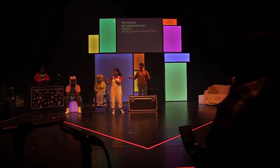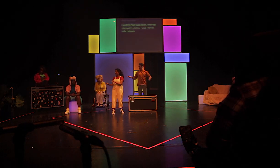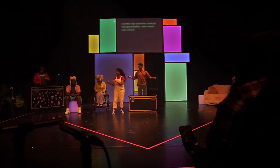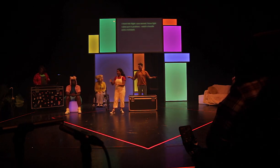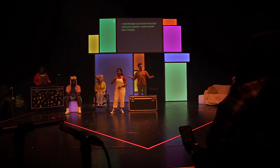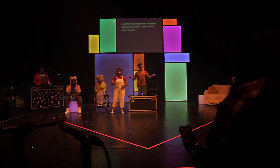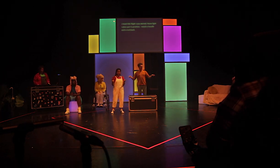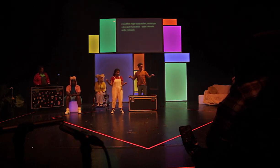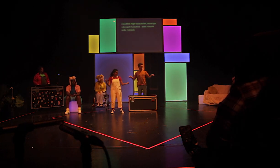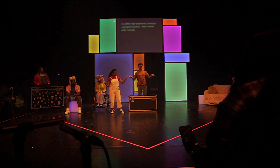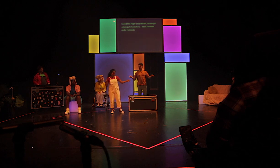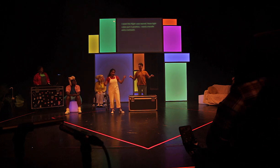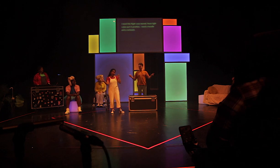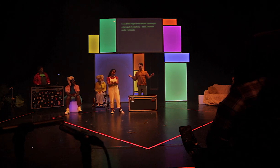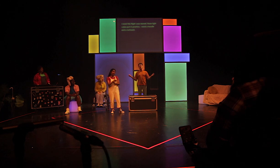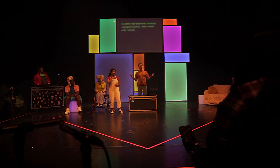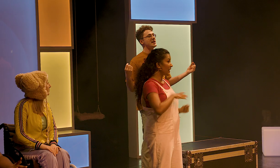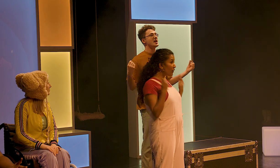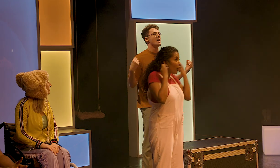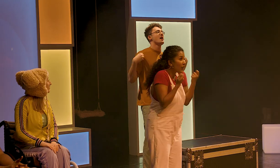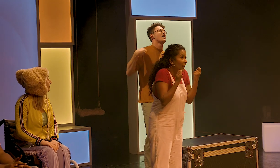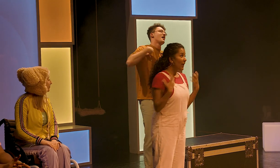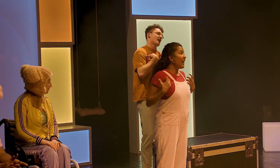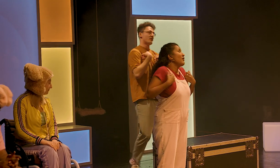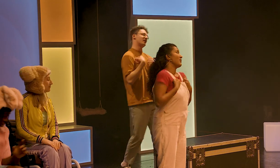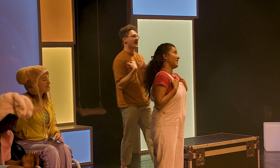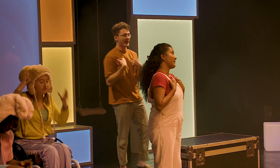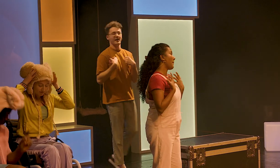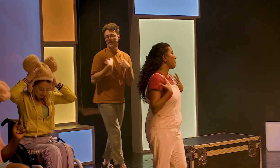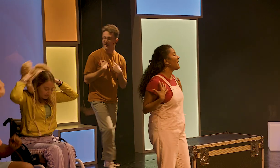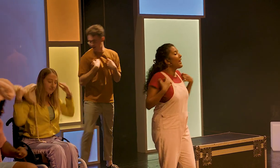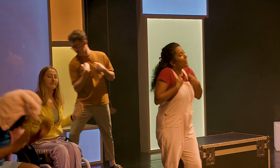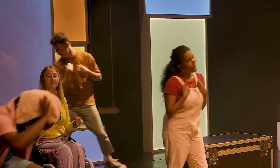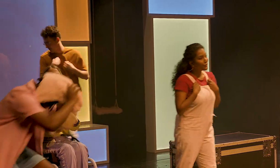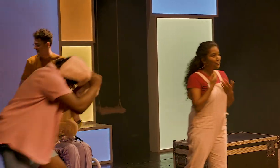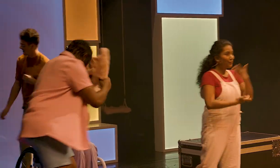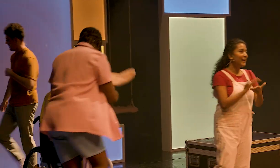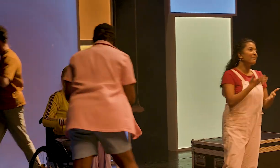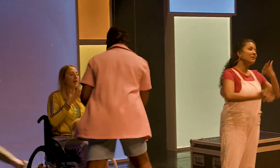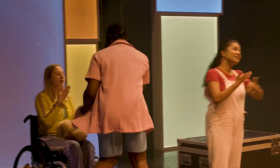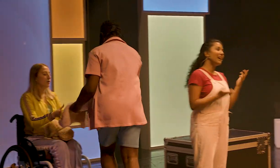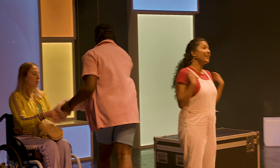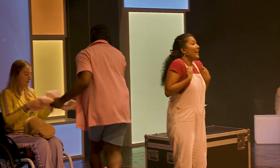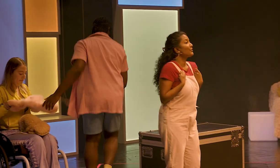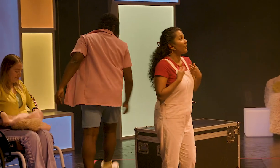I need the cube lights being put into position and I need a hoodie and rucksack. In Connor's story, I am gonna be signing as Connor